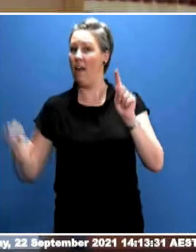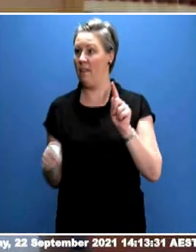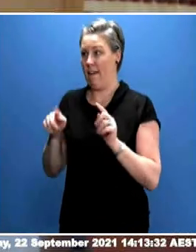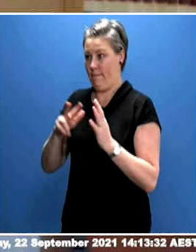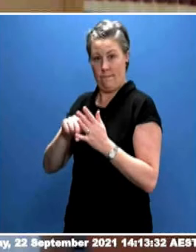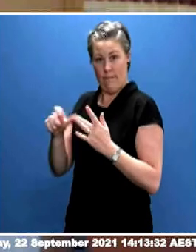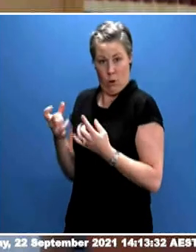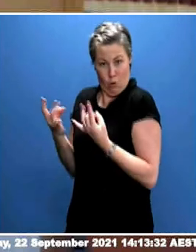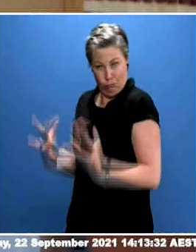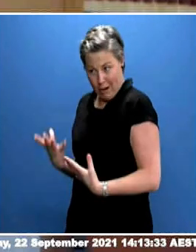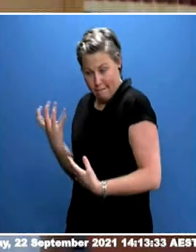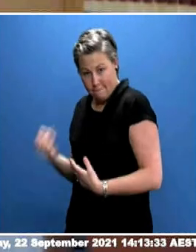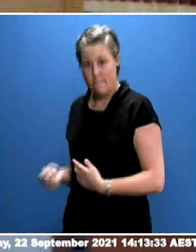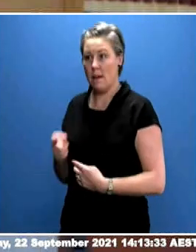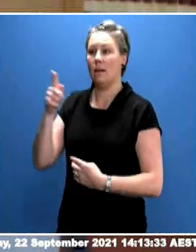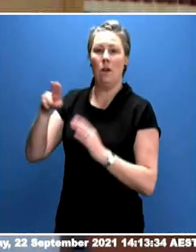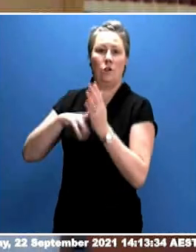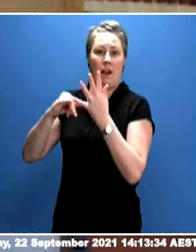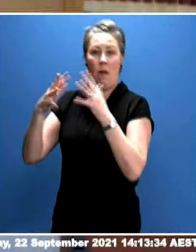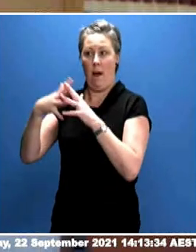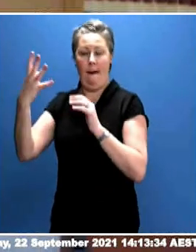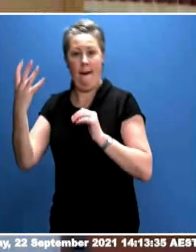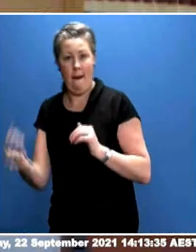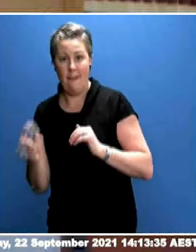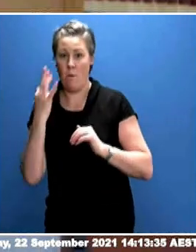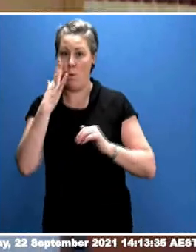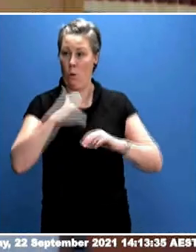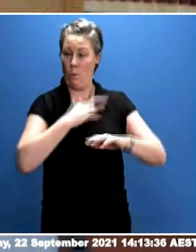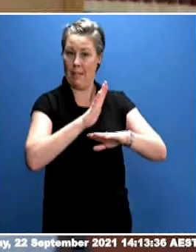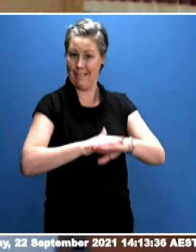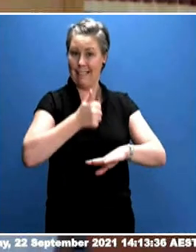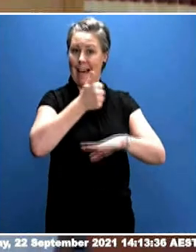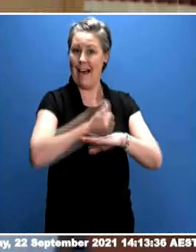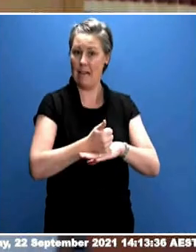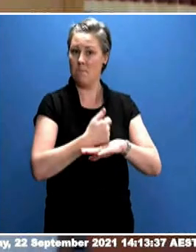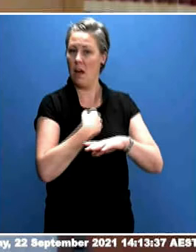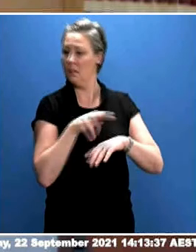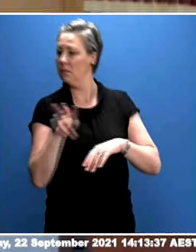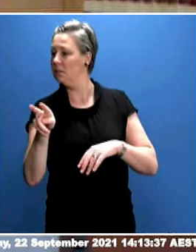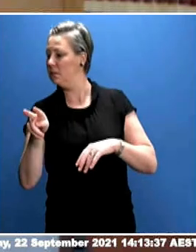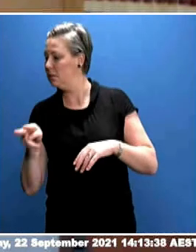the New South Wales model. At the time of establishing, they looked at those options and one of the